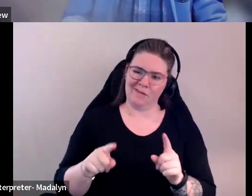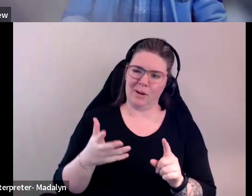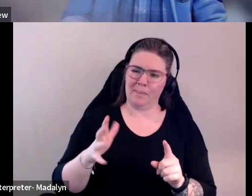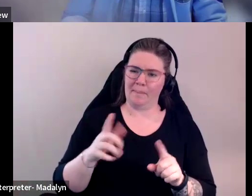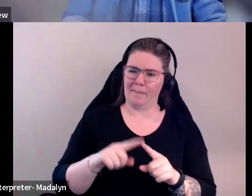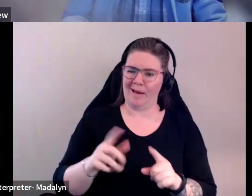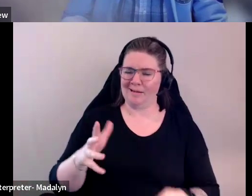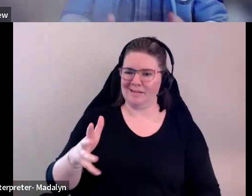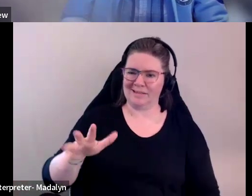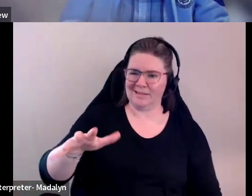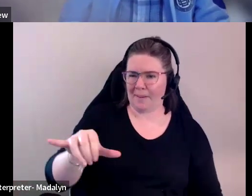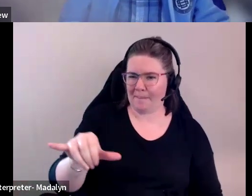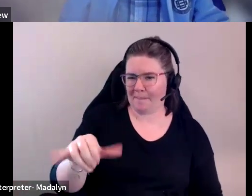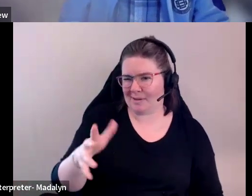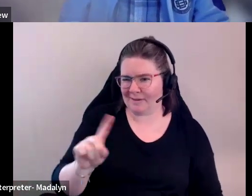Don Dew: so like people who have